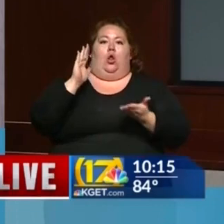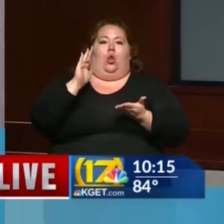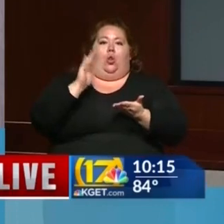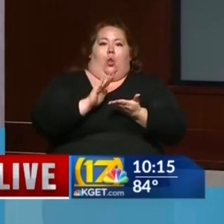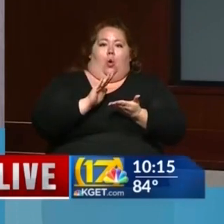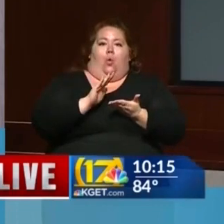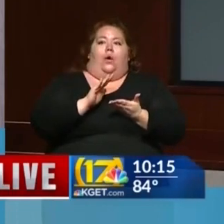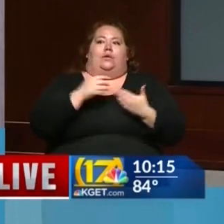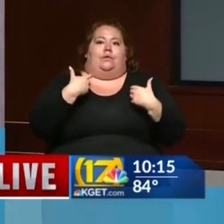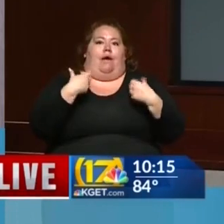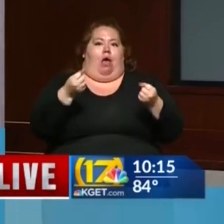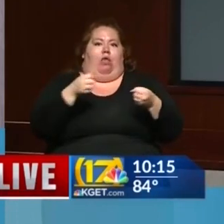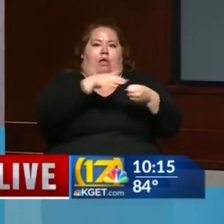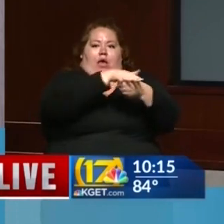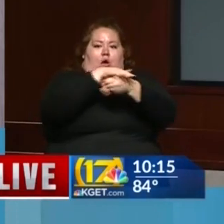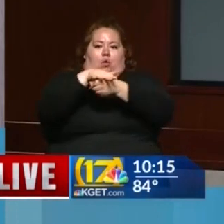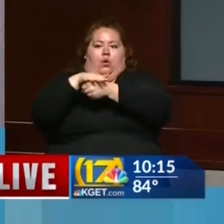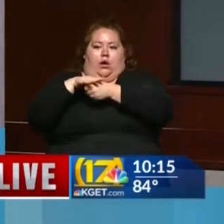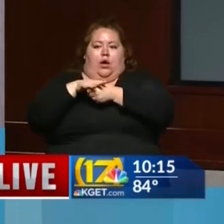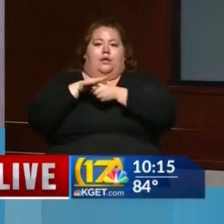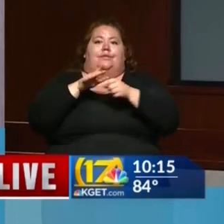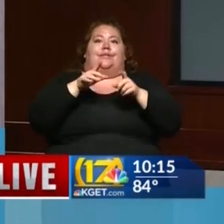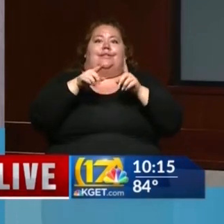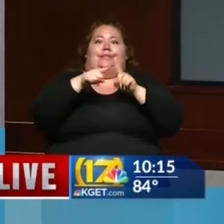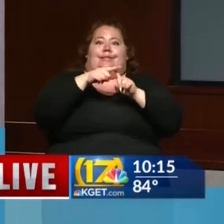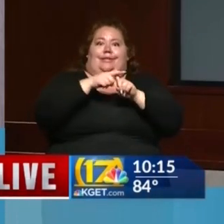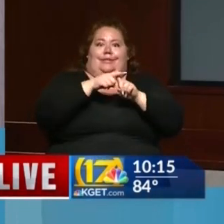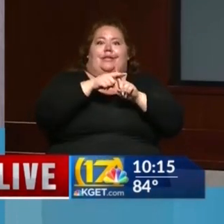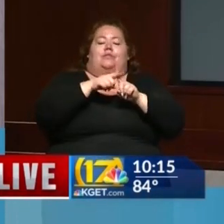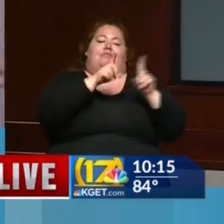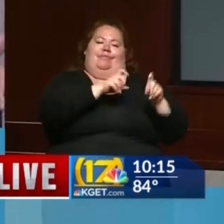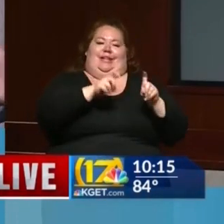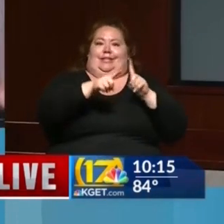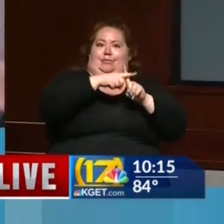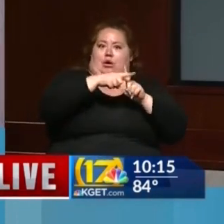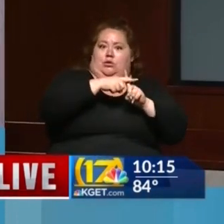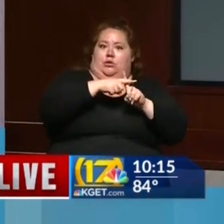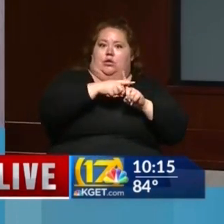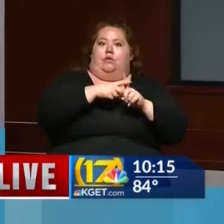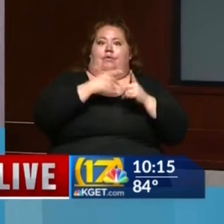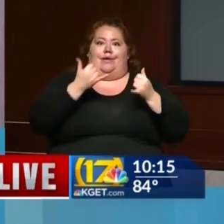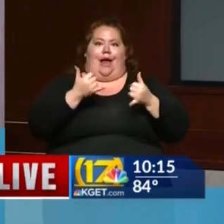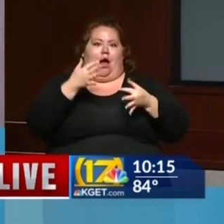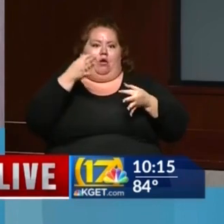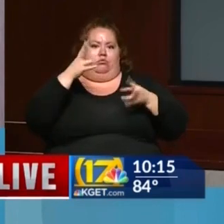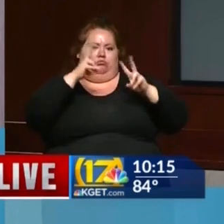TODAY IN THIS NEW CRITERIA JUST ANNOUNCED BY THIS ADMINISTRATION QUIETLY YESTERDAY, THE LOWEST